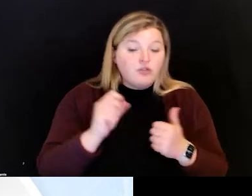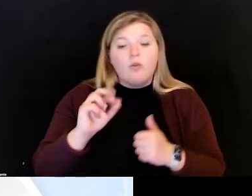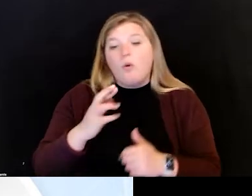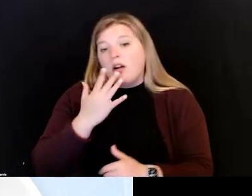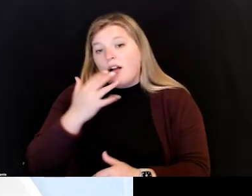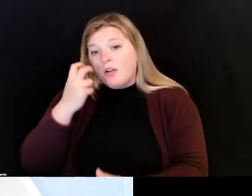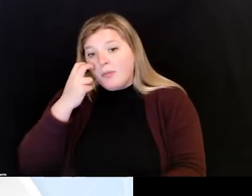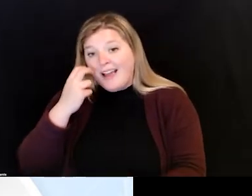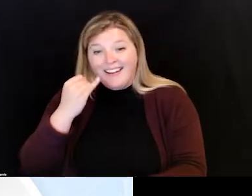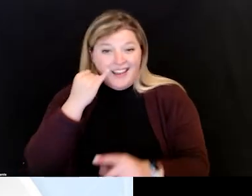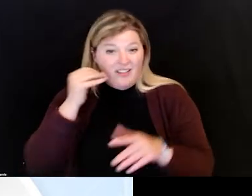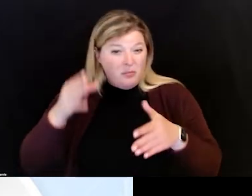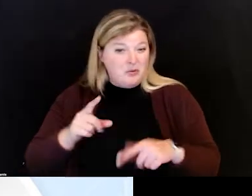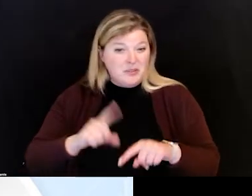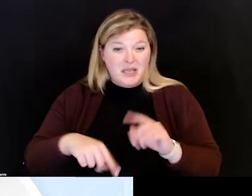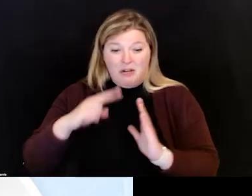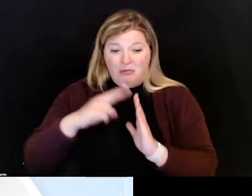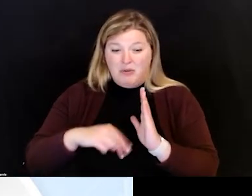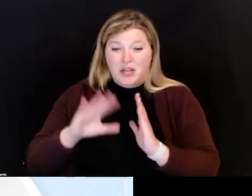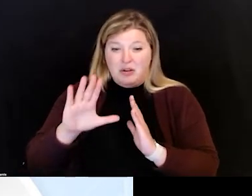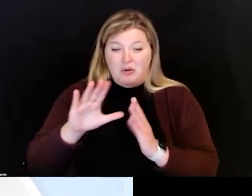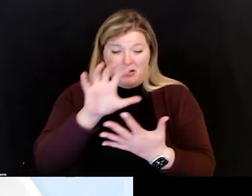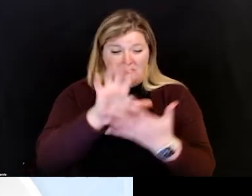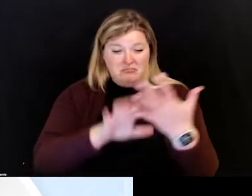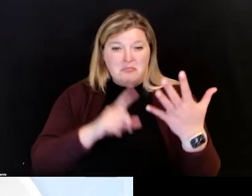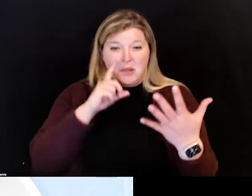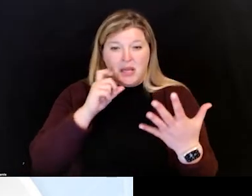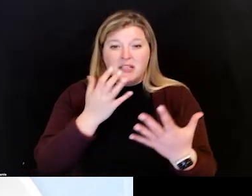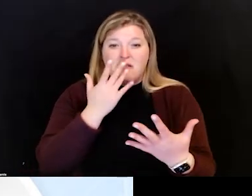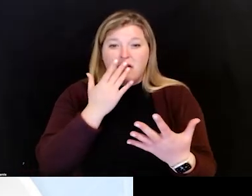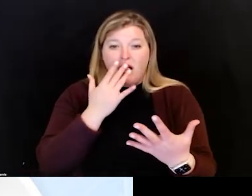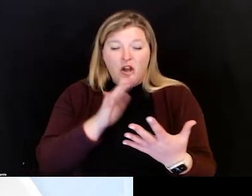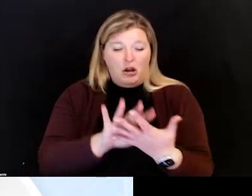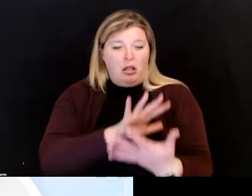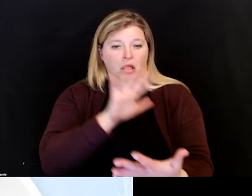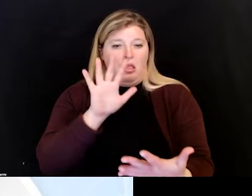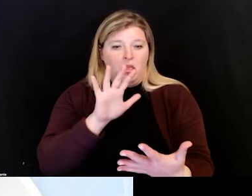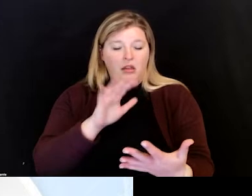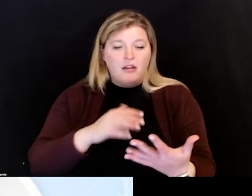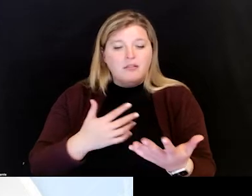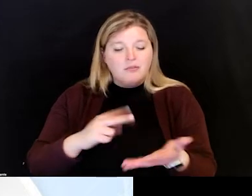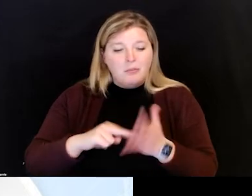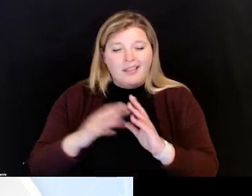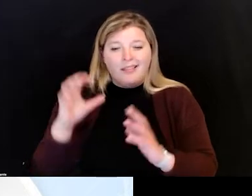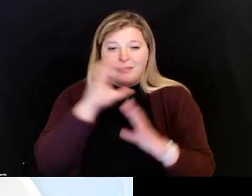If someone can't read your text because of color contrast, they're missing out on important information.